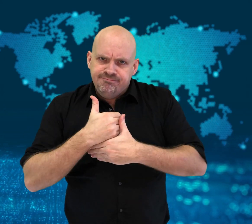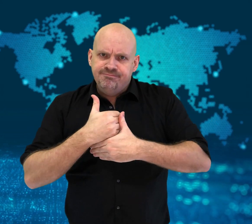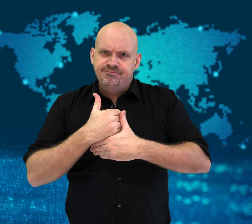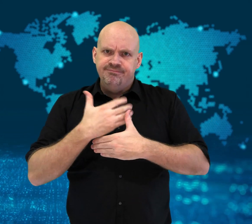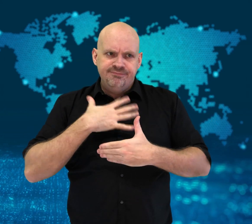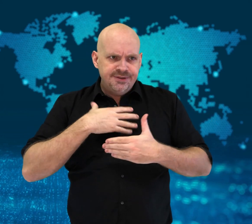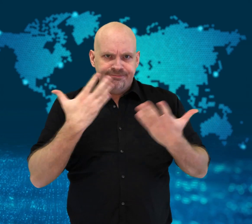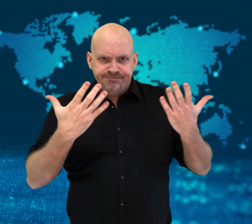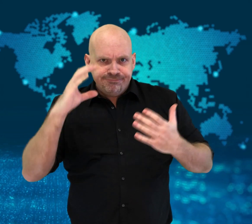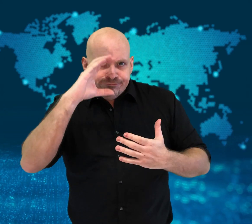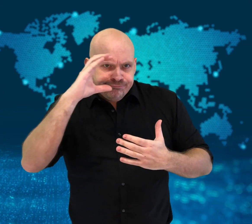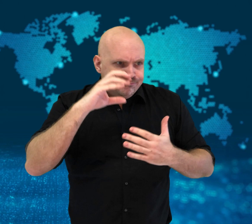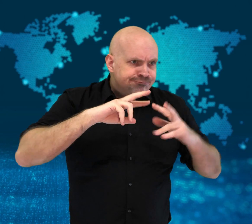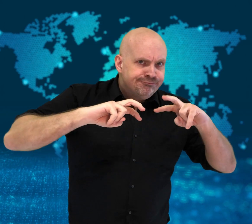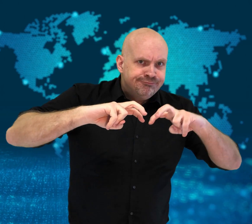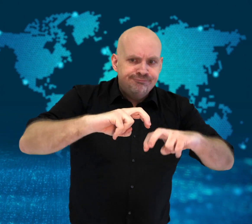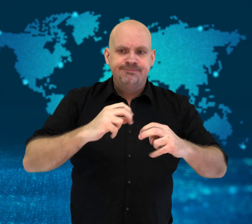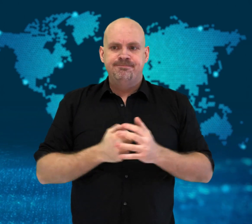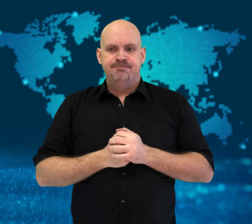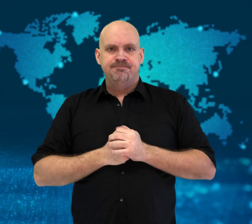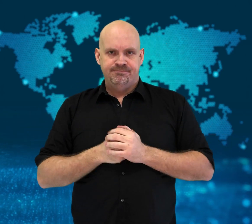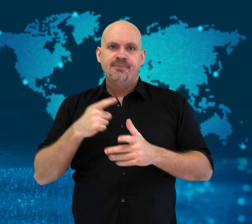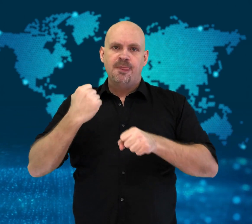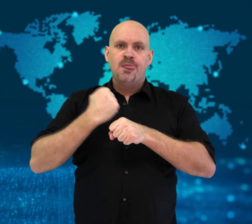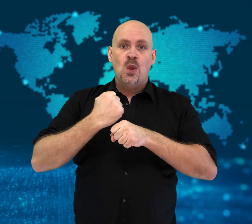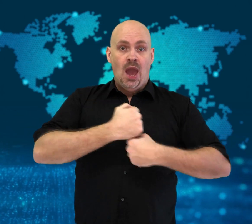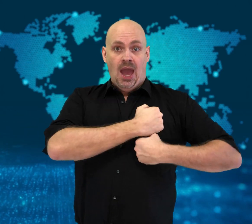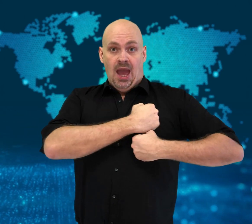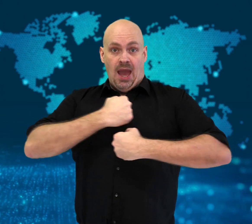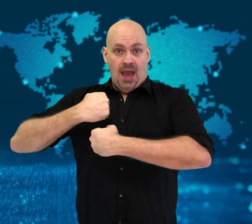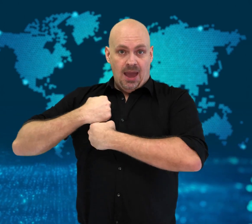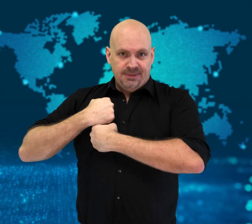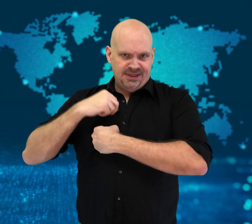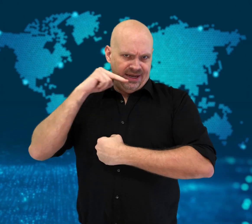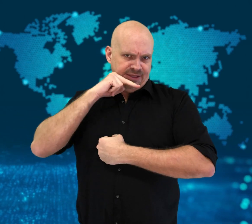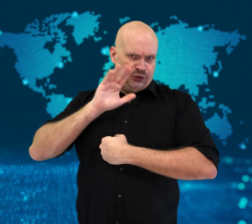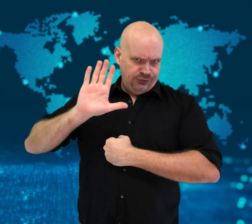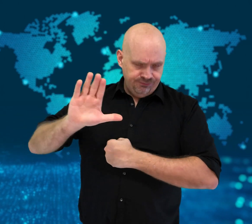hostages returned safely and unharmed.